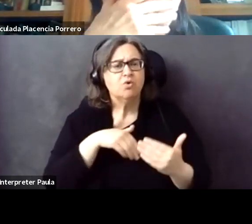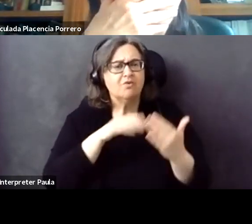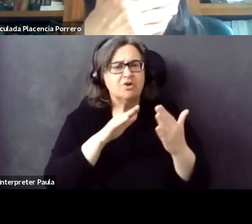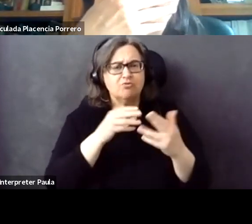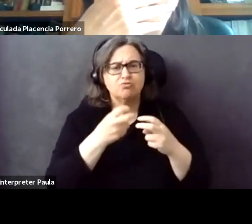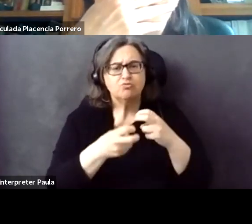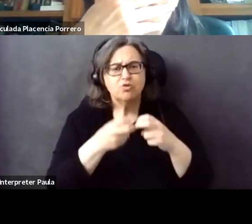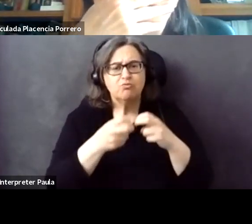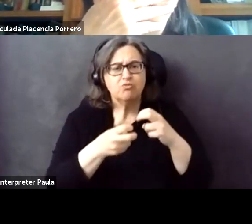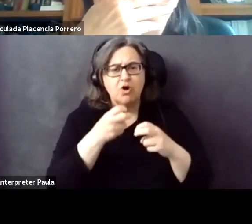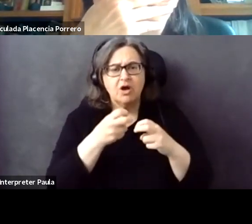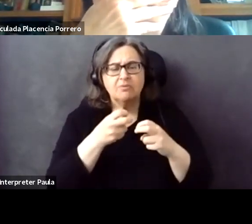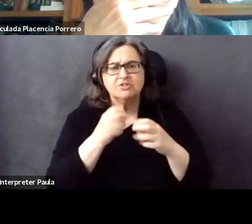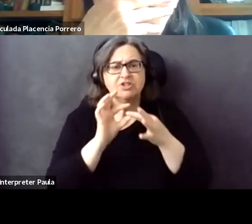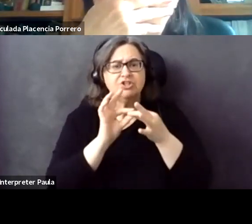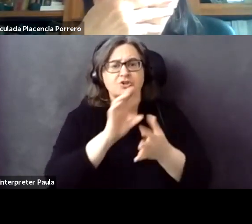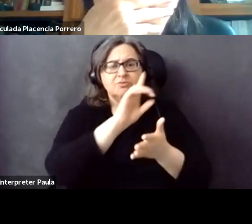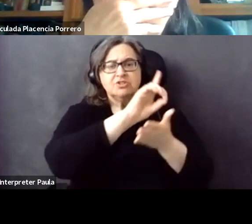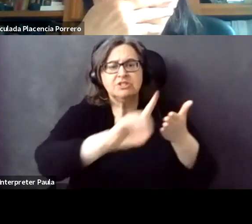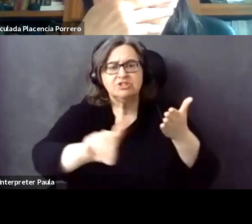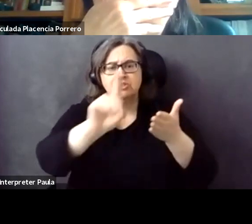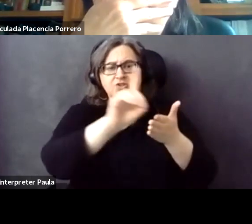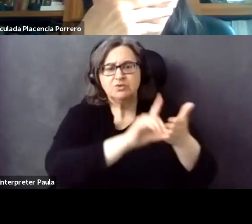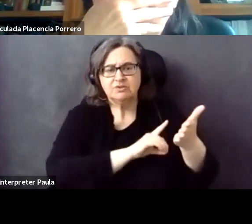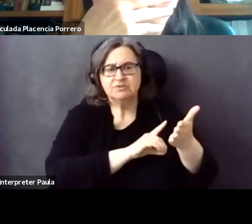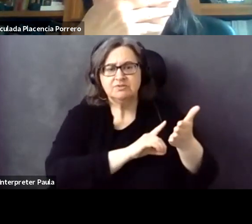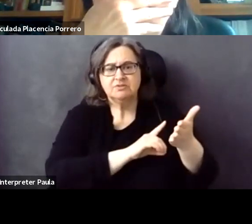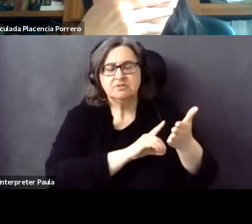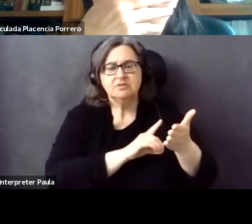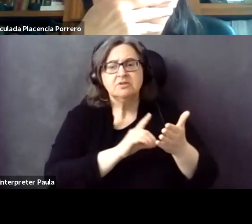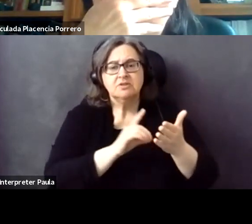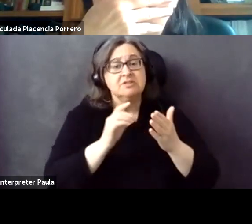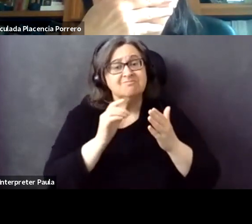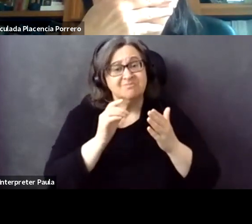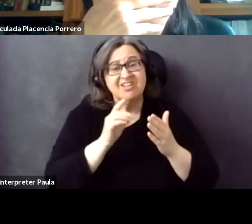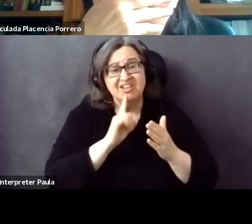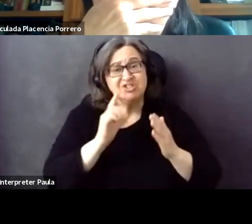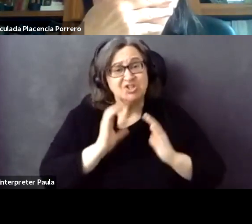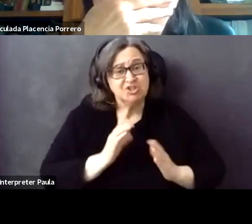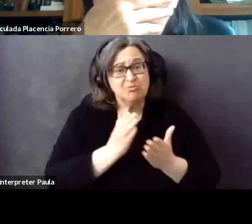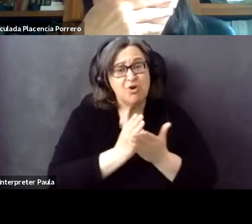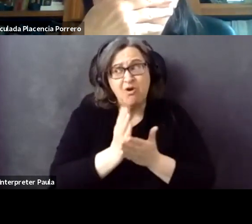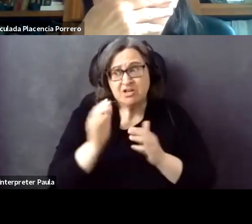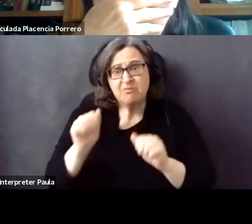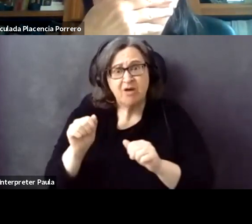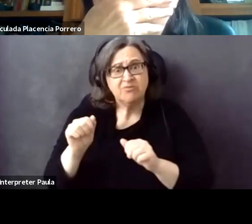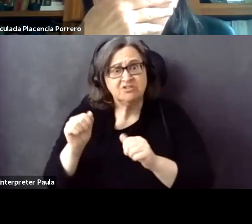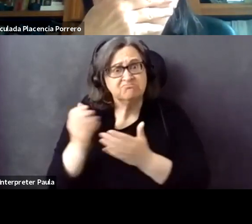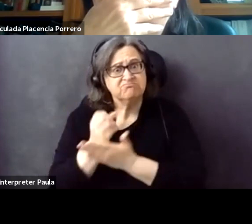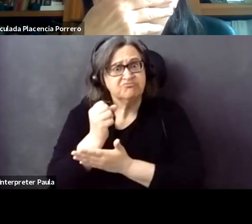of consumers to products and services. Because we are facing a problem in terms of discrimination, it